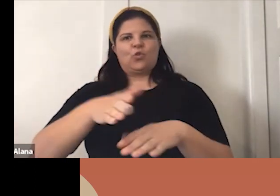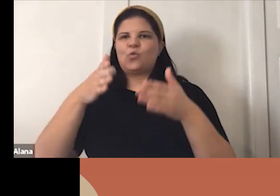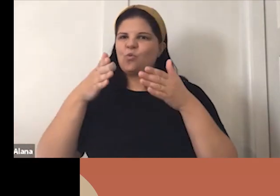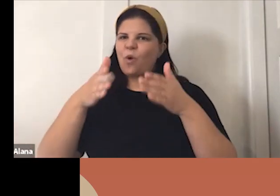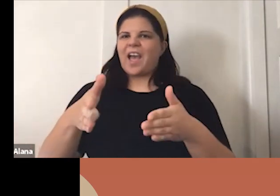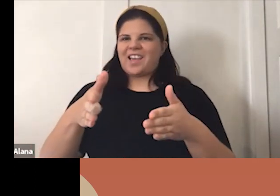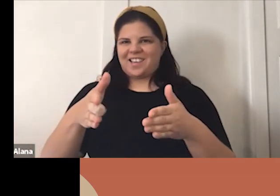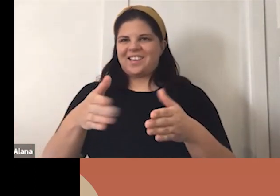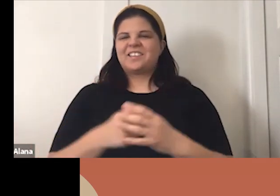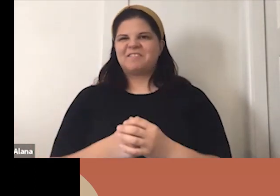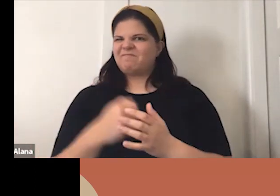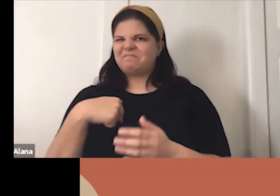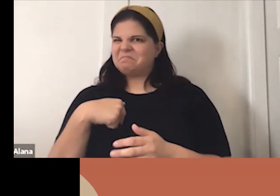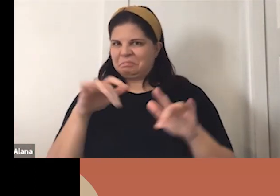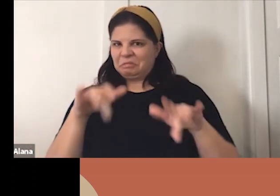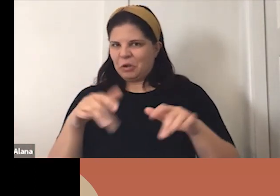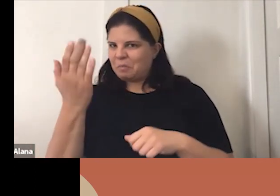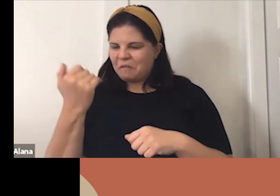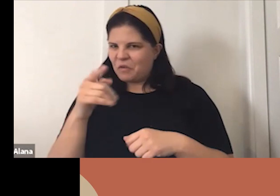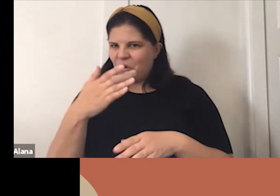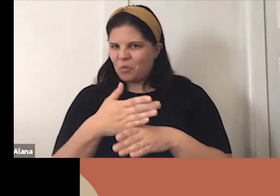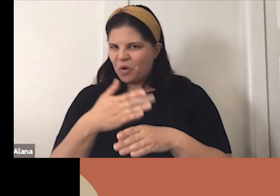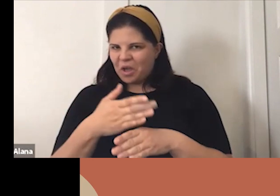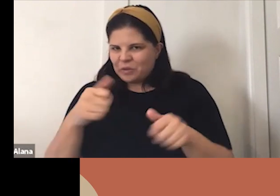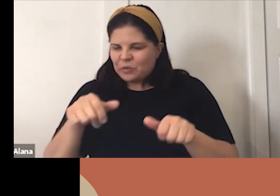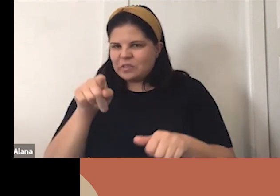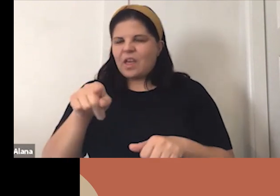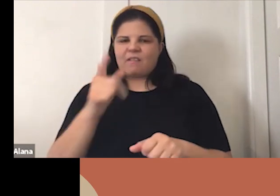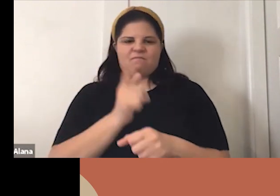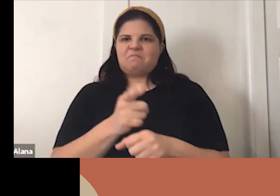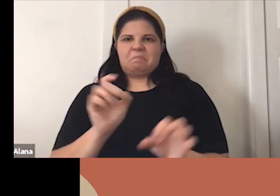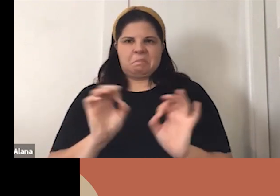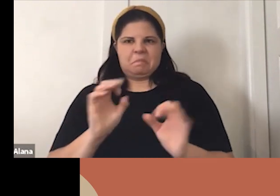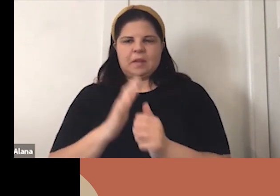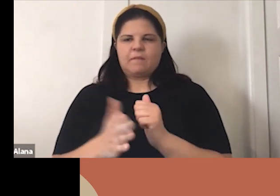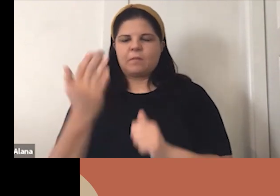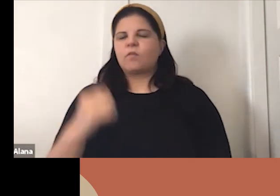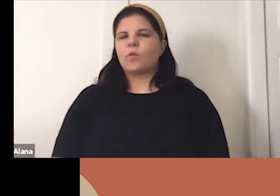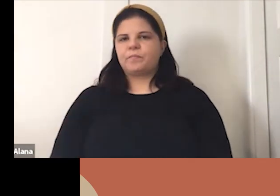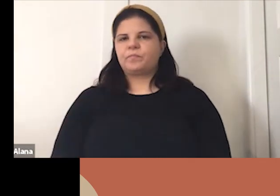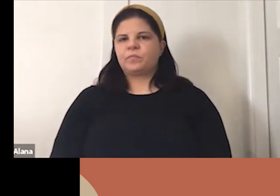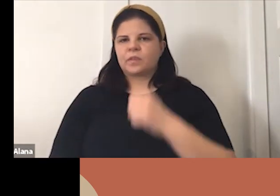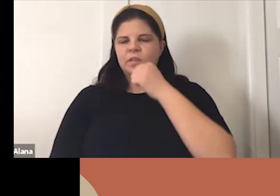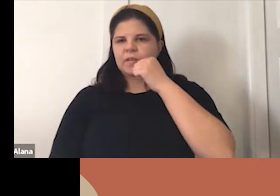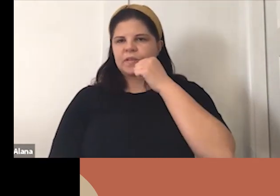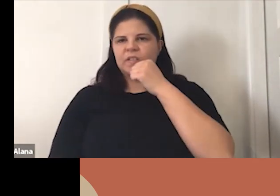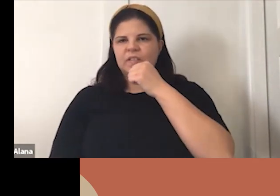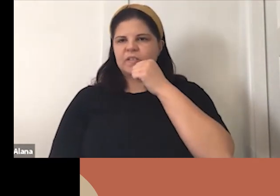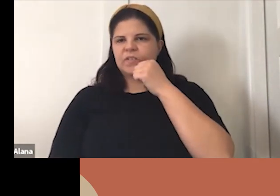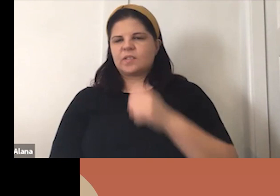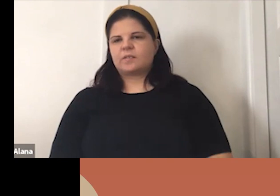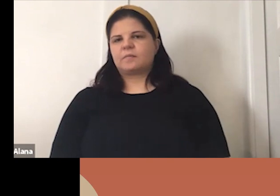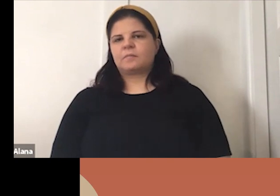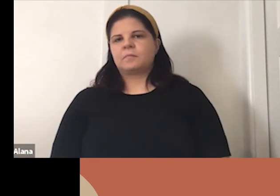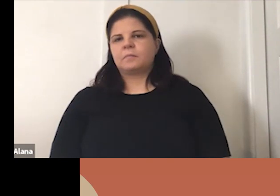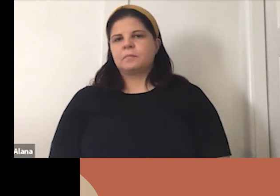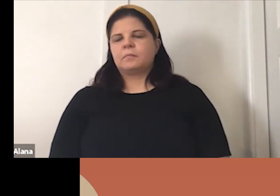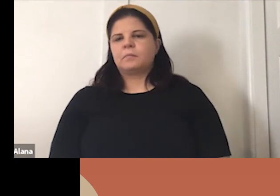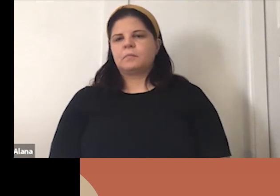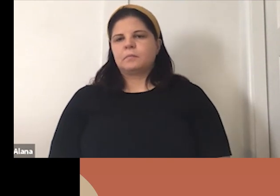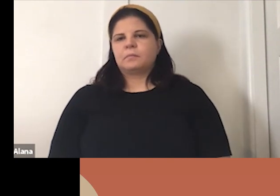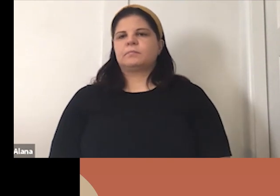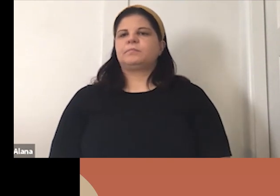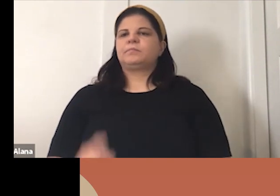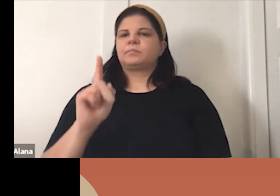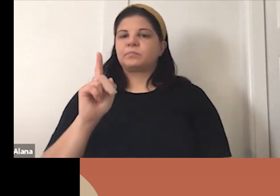I had not worked with before, but this was a medium that had a number of different aspects